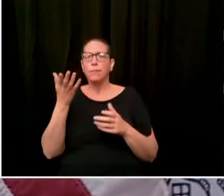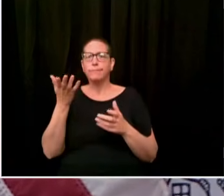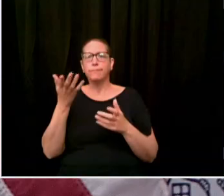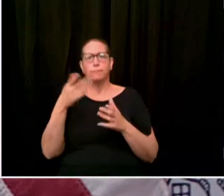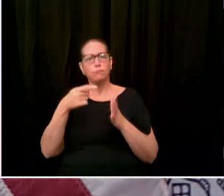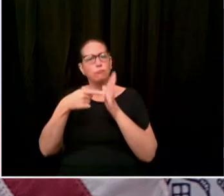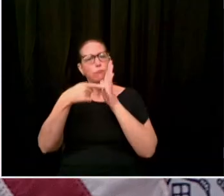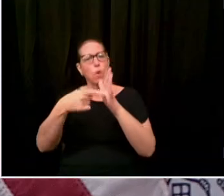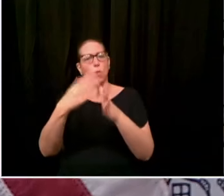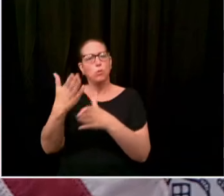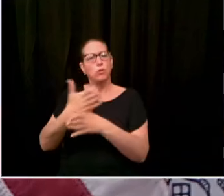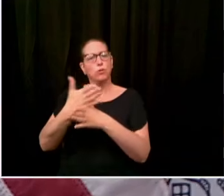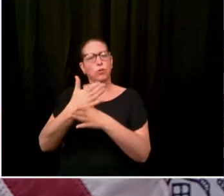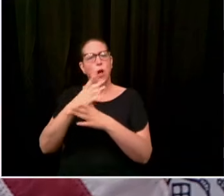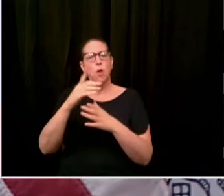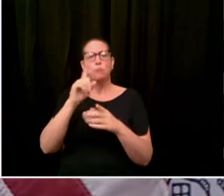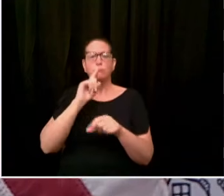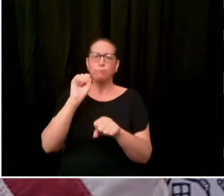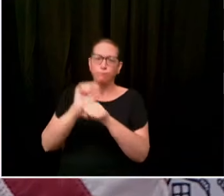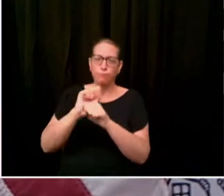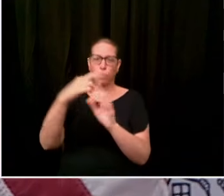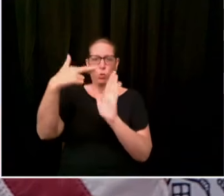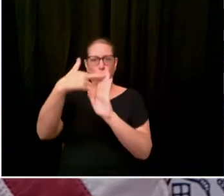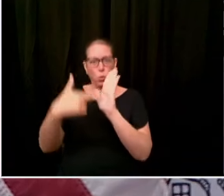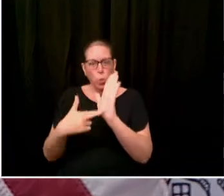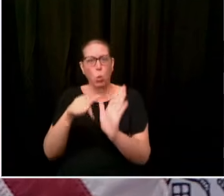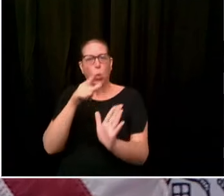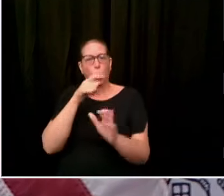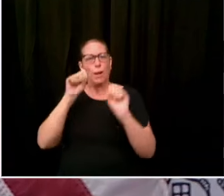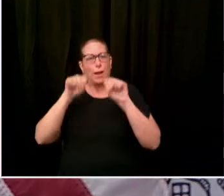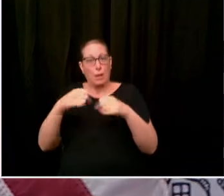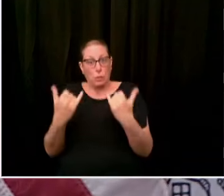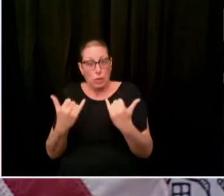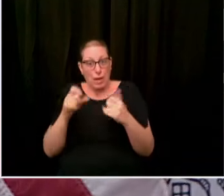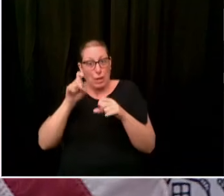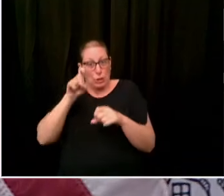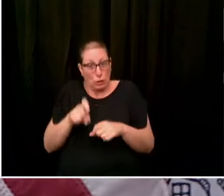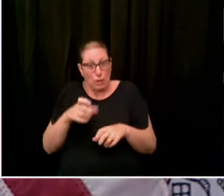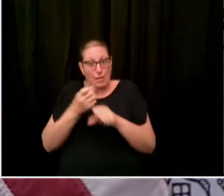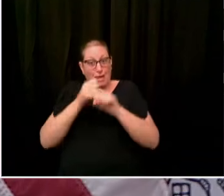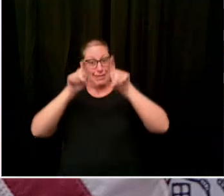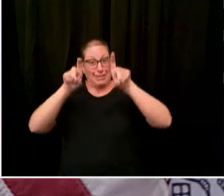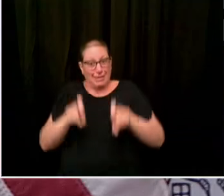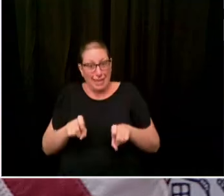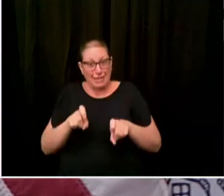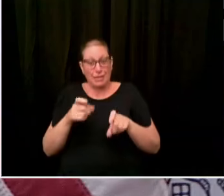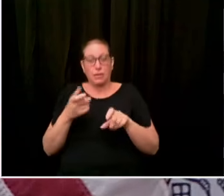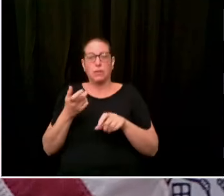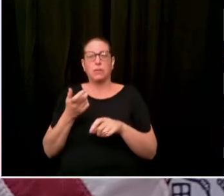FUTURE, WHEN WILL TESTING BE MADE AVAILABLE AND THE CRITERIA ADJUSTED